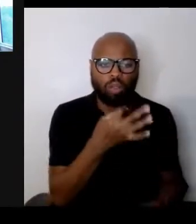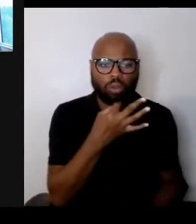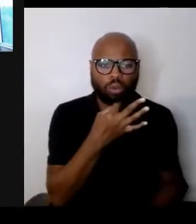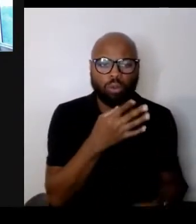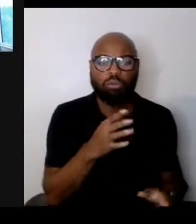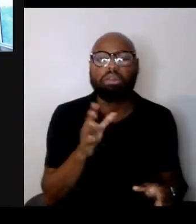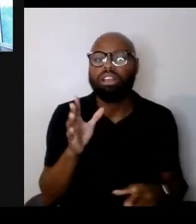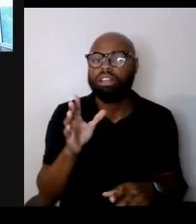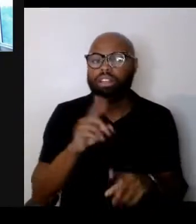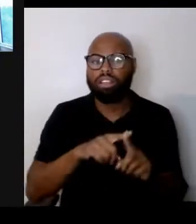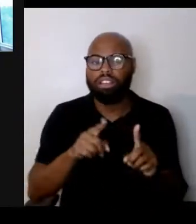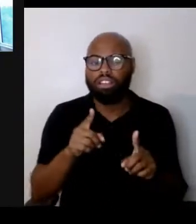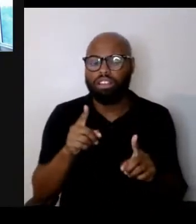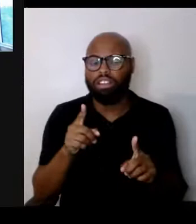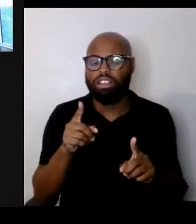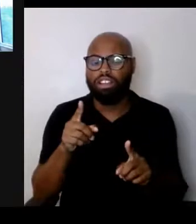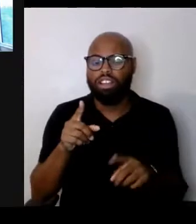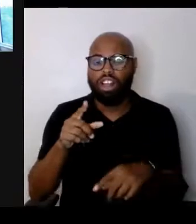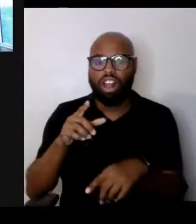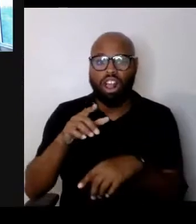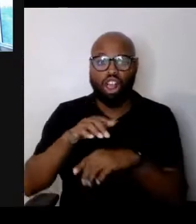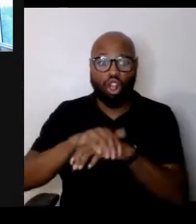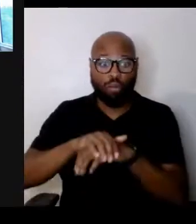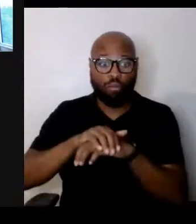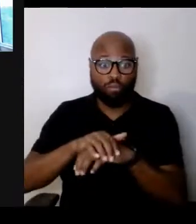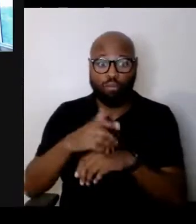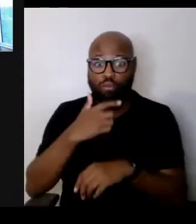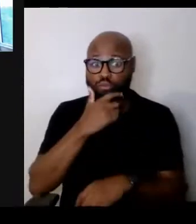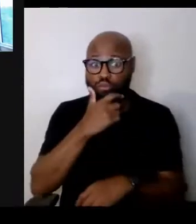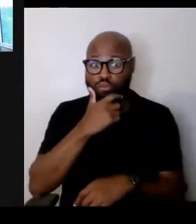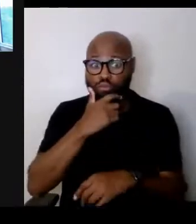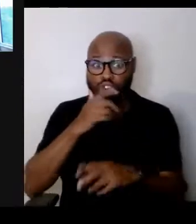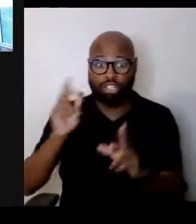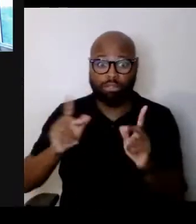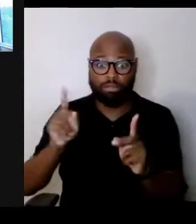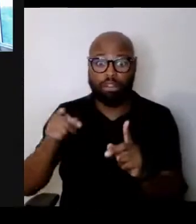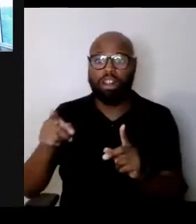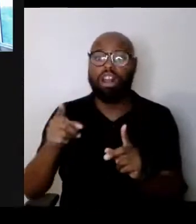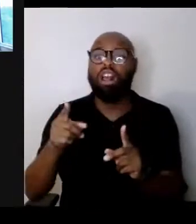in a minute, if you look at the poison that the British inserted in all our countries